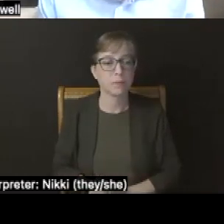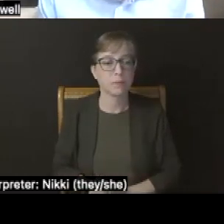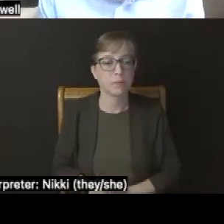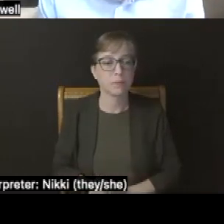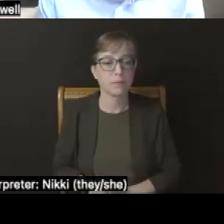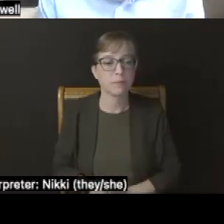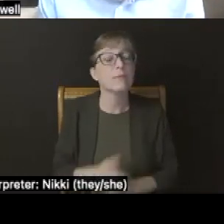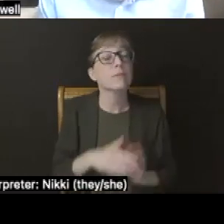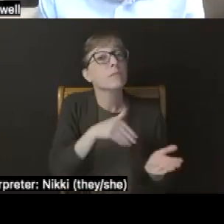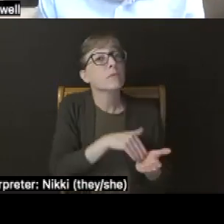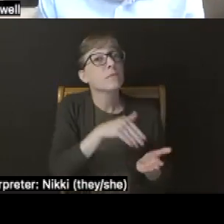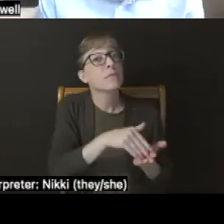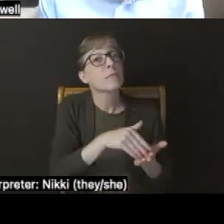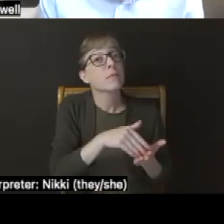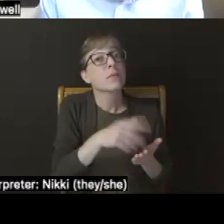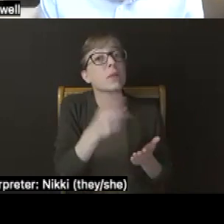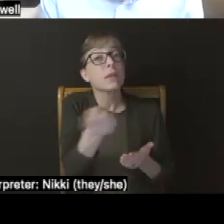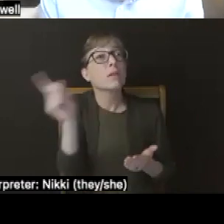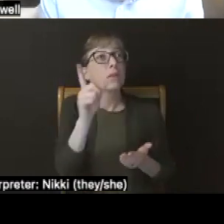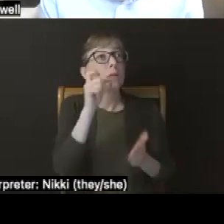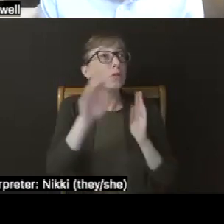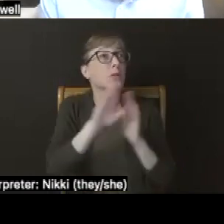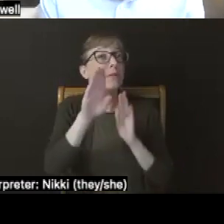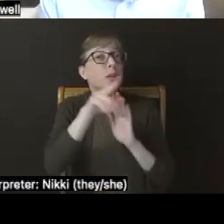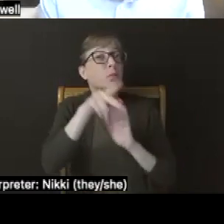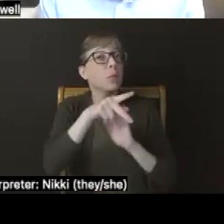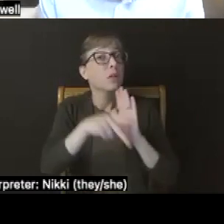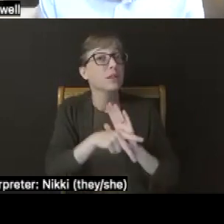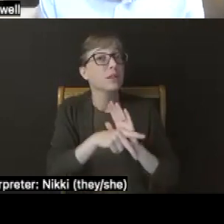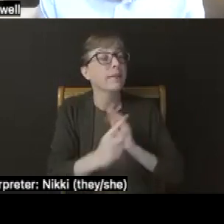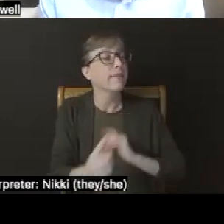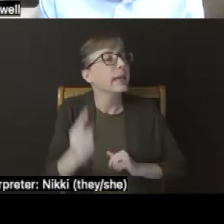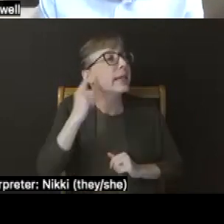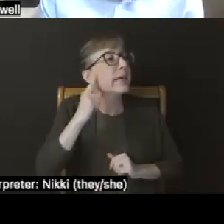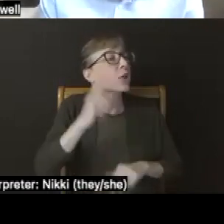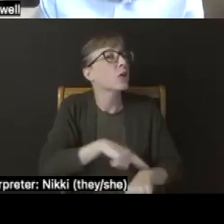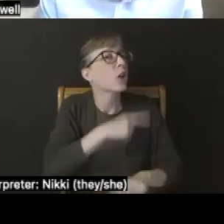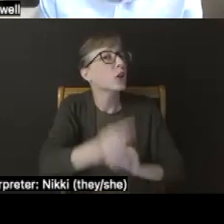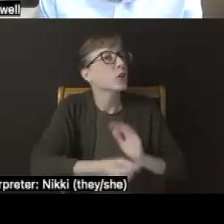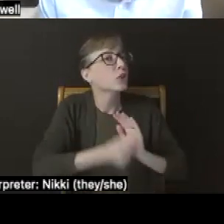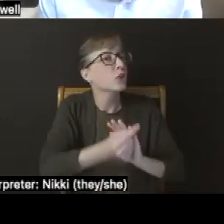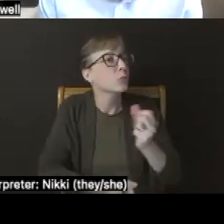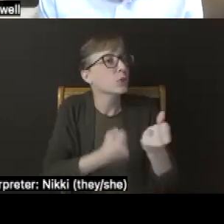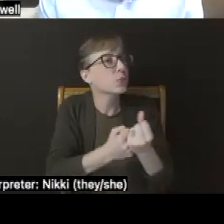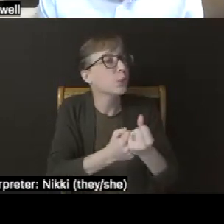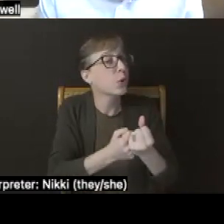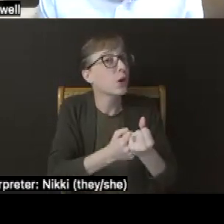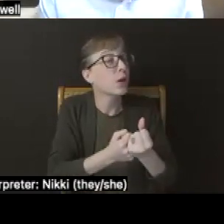hear long term services and support, the first thing they think about is nursing homes and institutions.